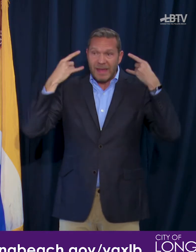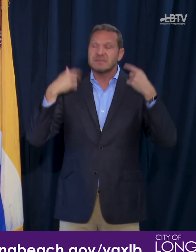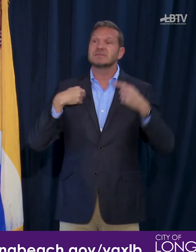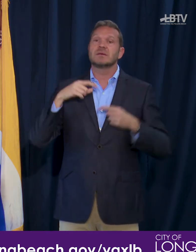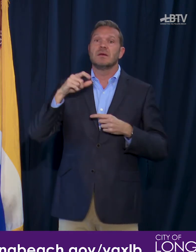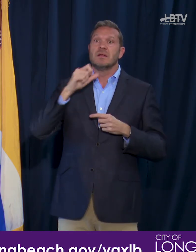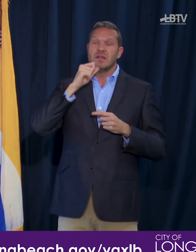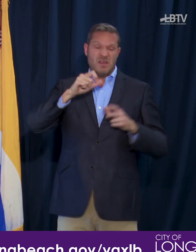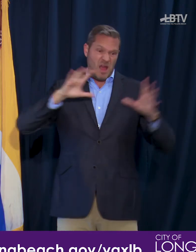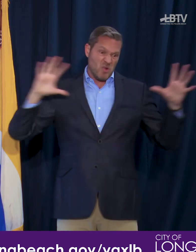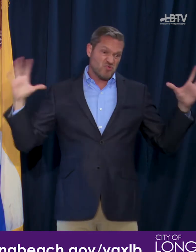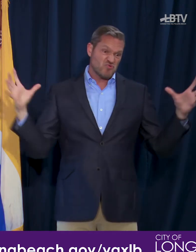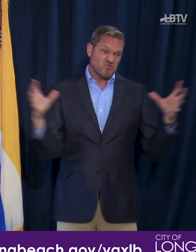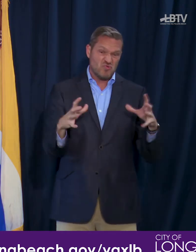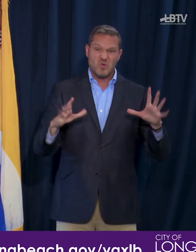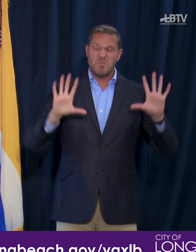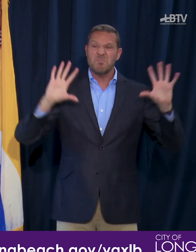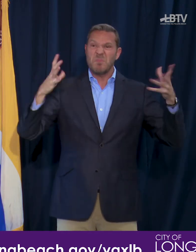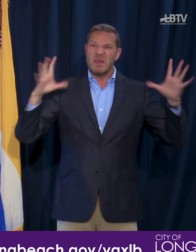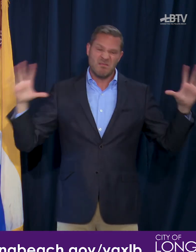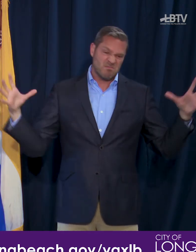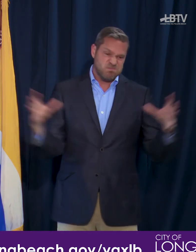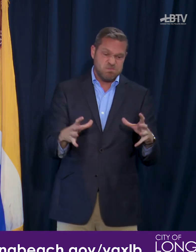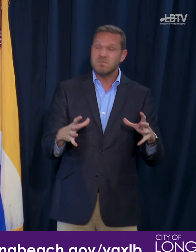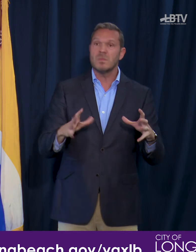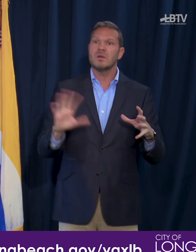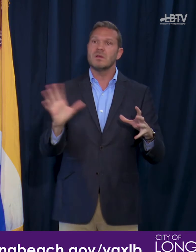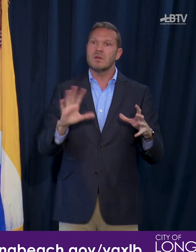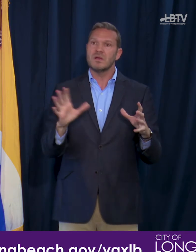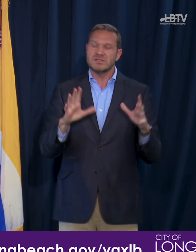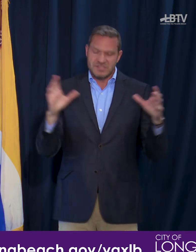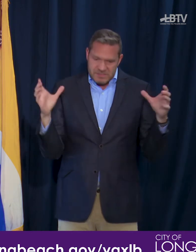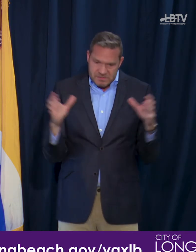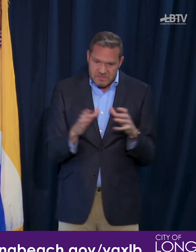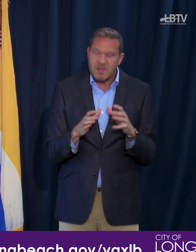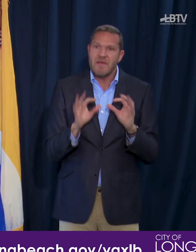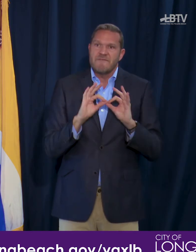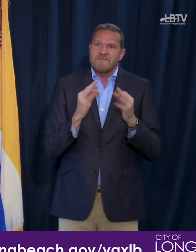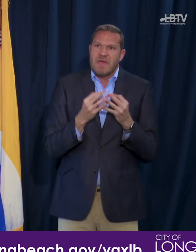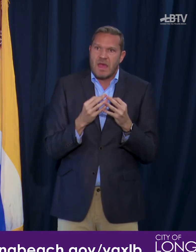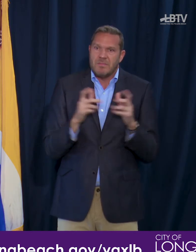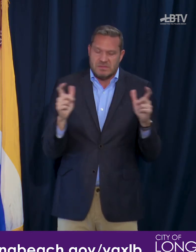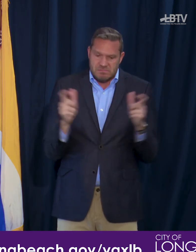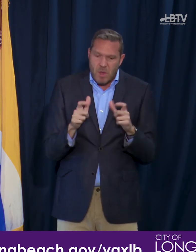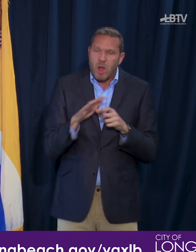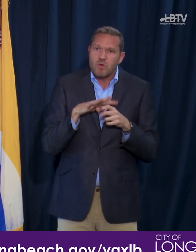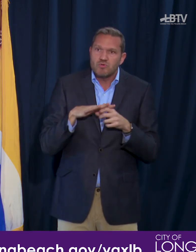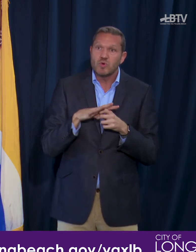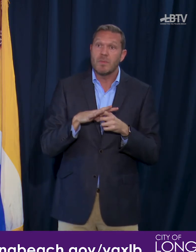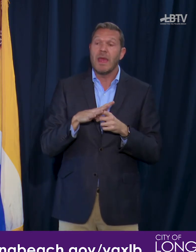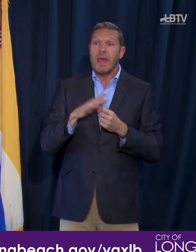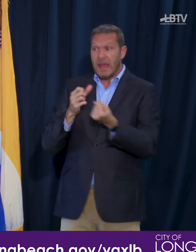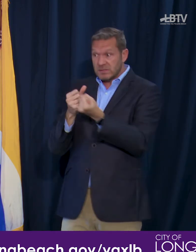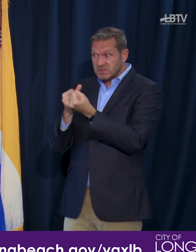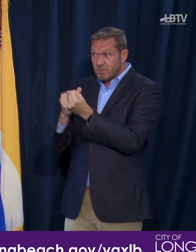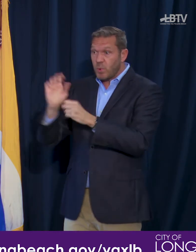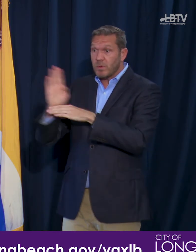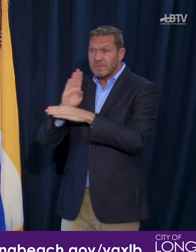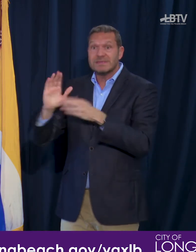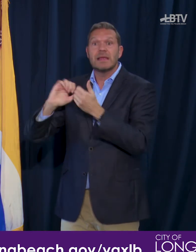enormous groups and try their best to stay within their family unit. And when their supporting businesses, do so in a way that's responsible.